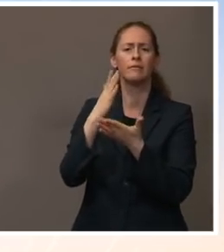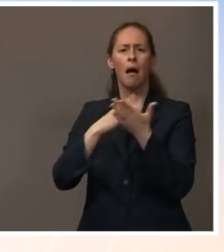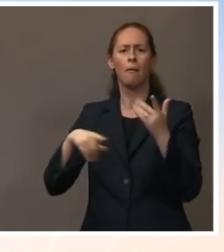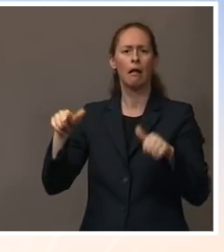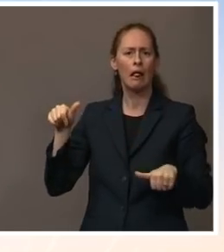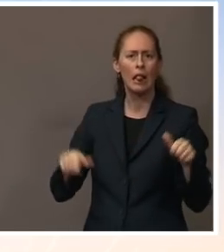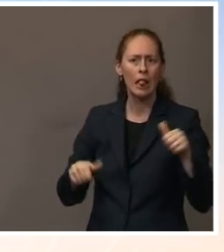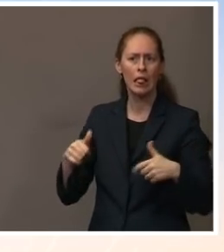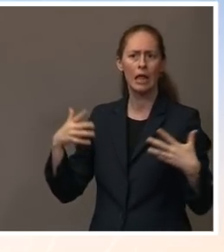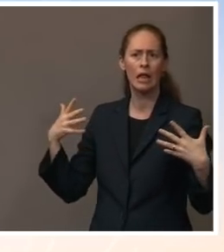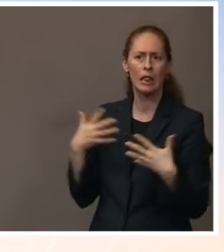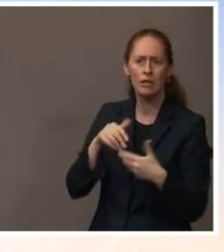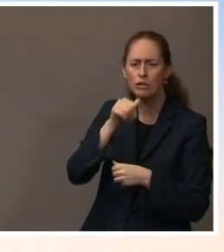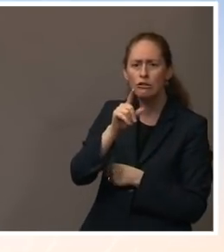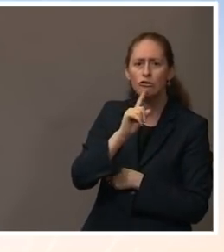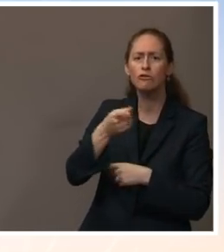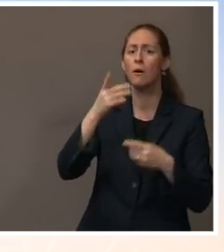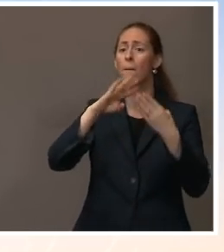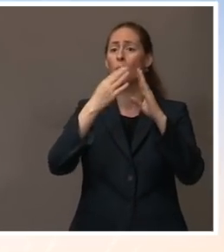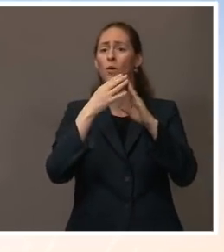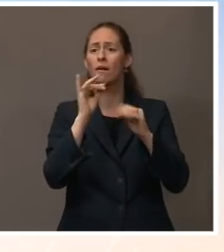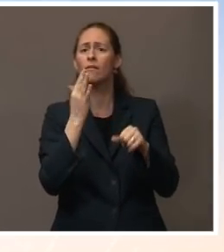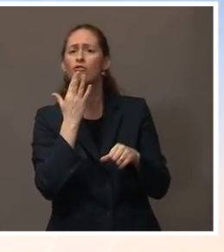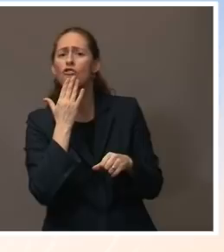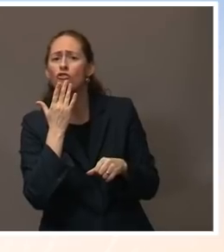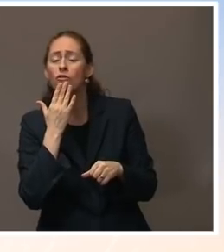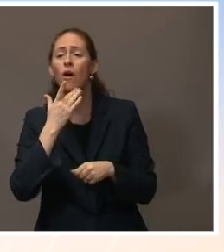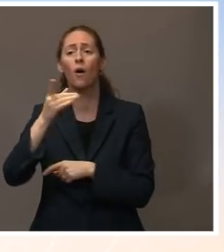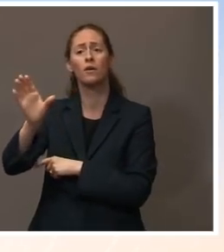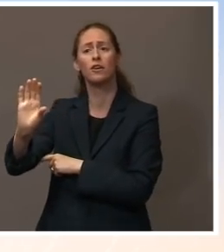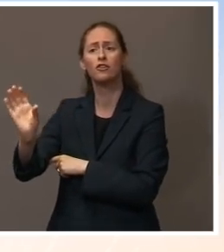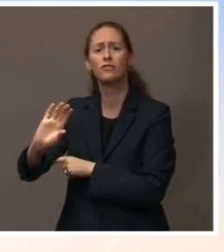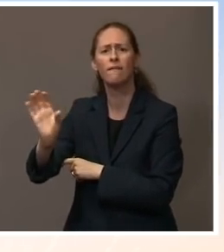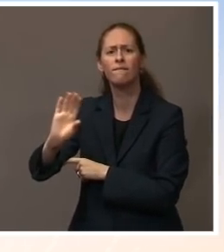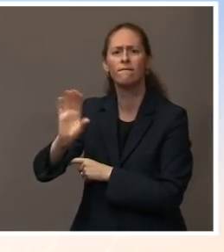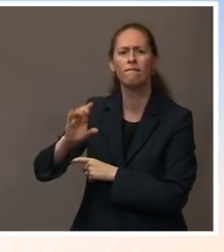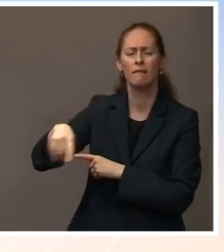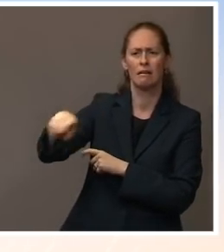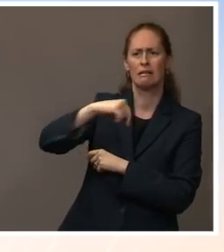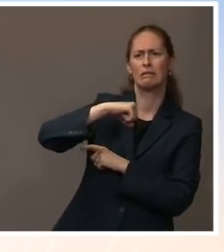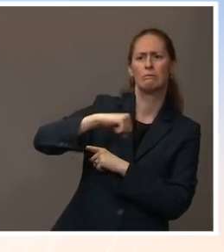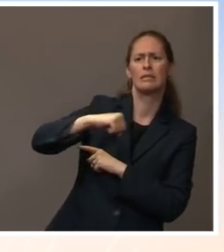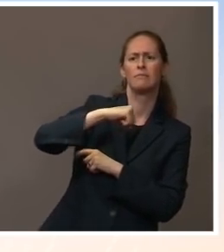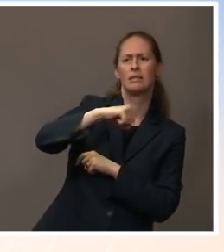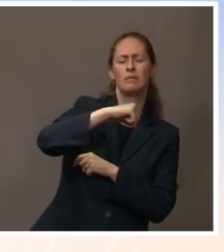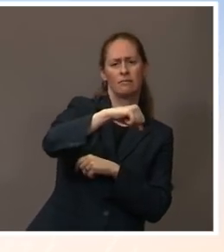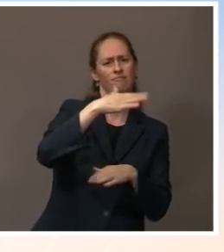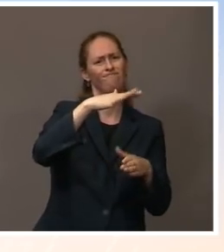or some more conservative communities. And we've seen it's been a great deal more difficult to get --